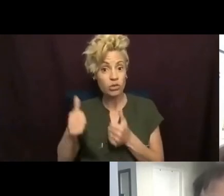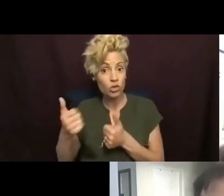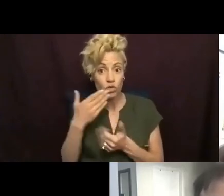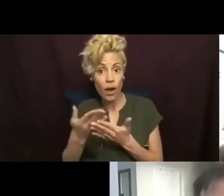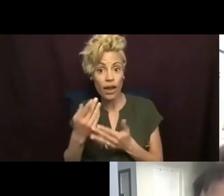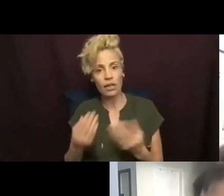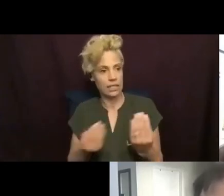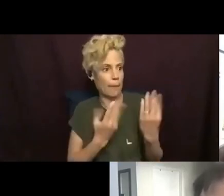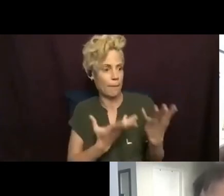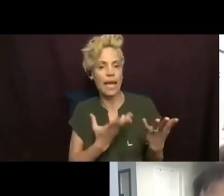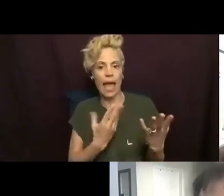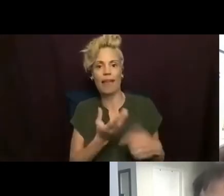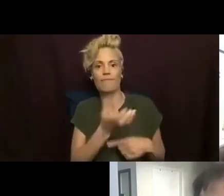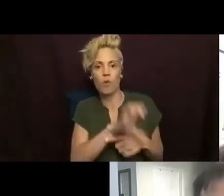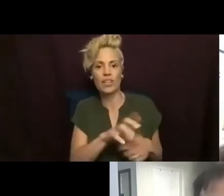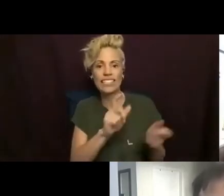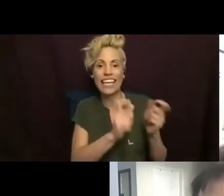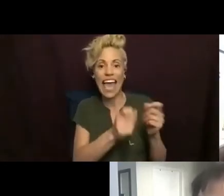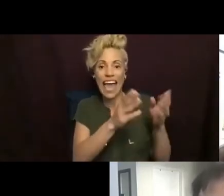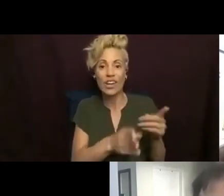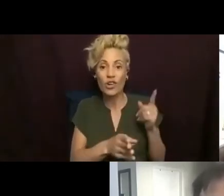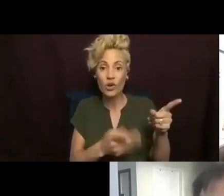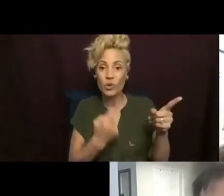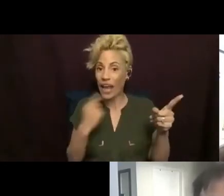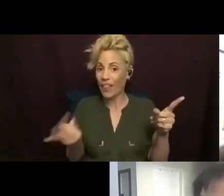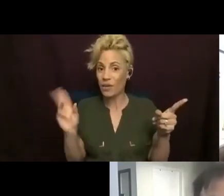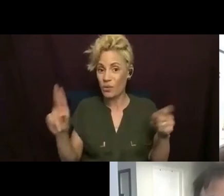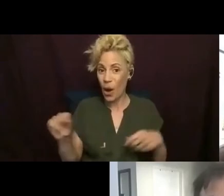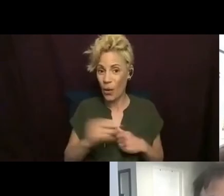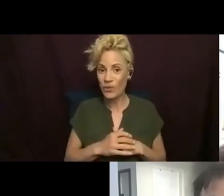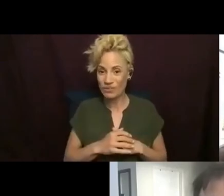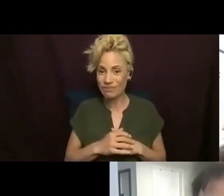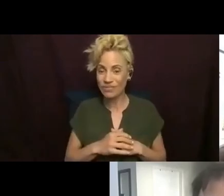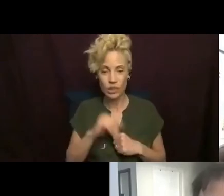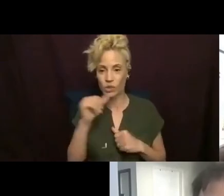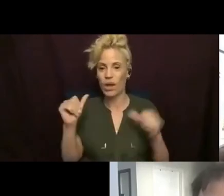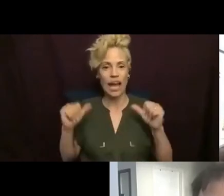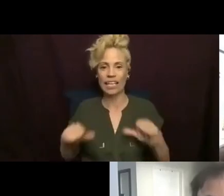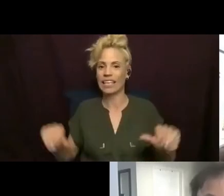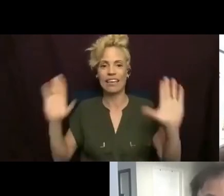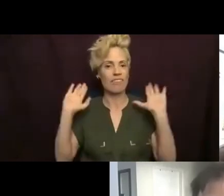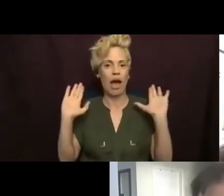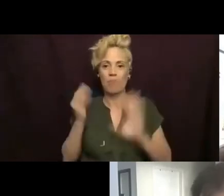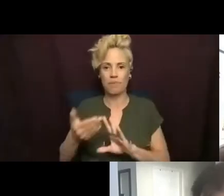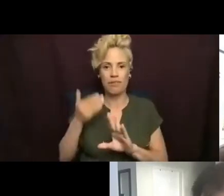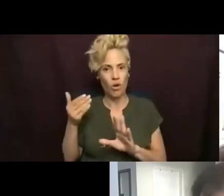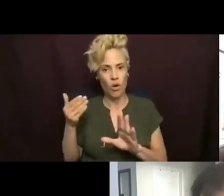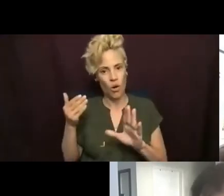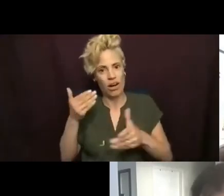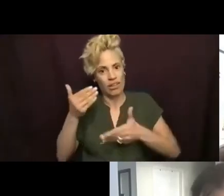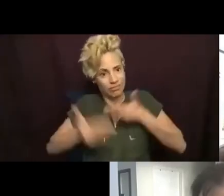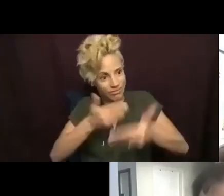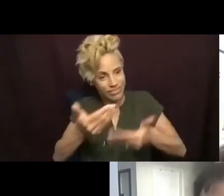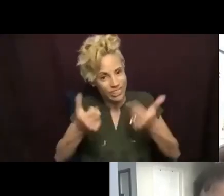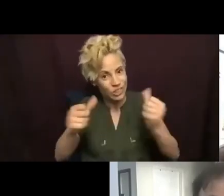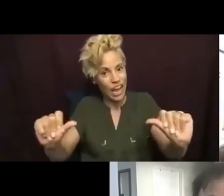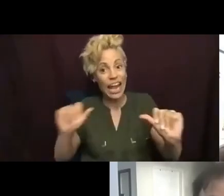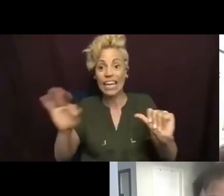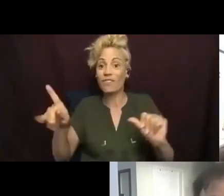Don't give up on the highest tier right out of the bat if it's work you believe in, and you think you've told the story